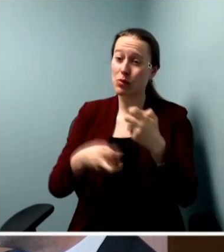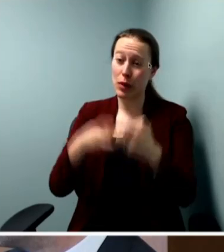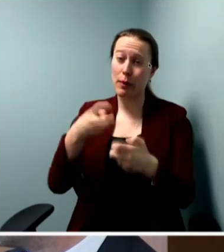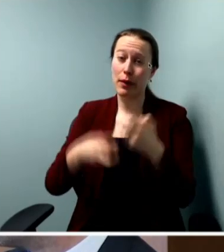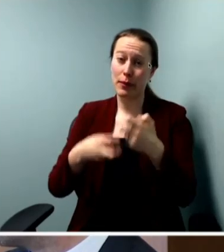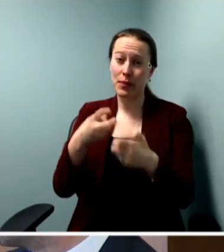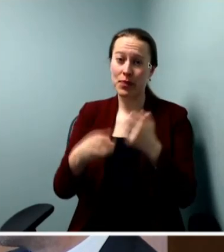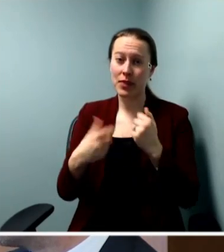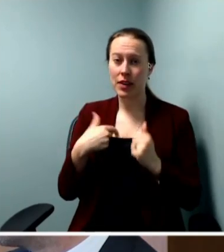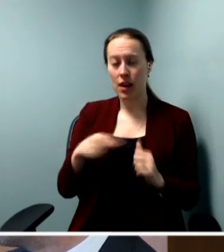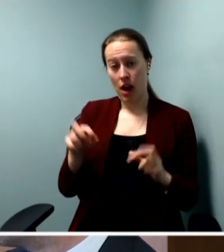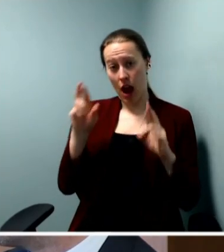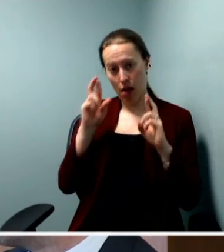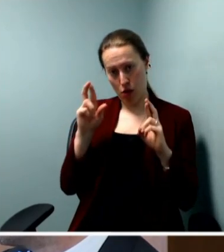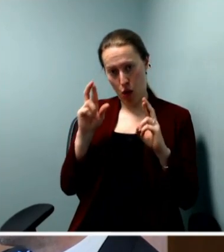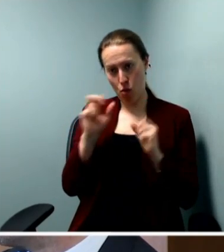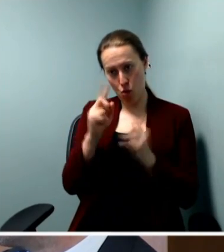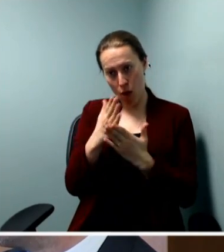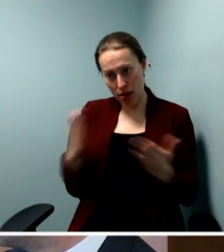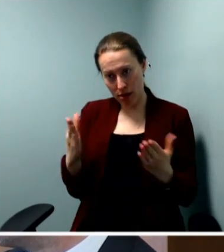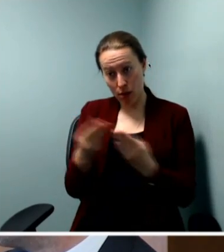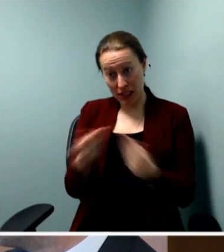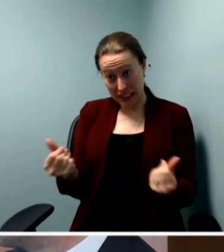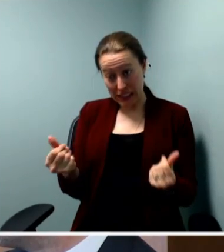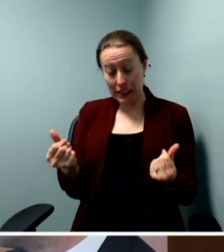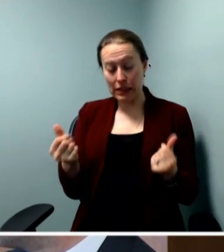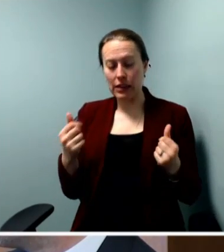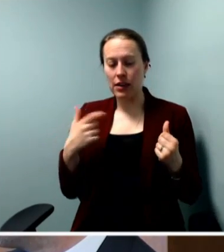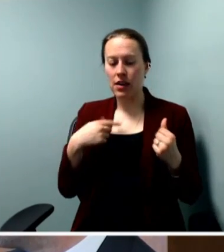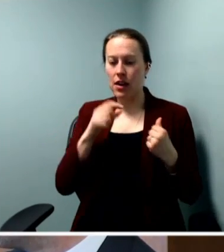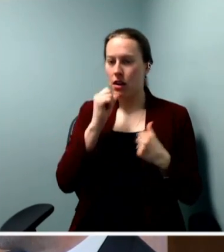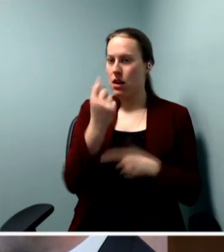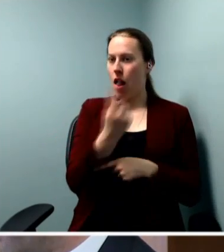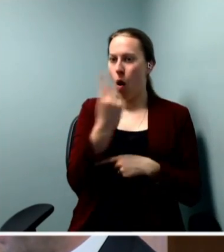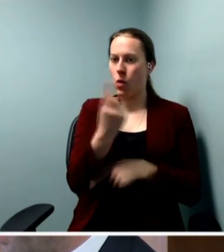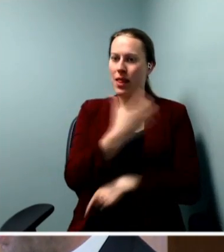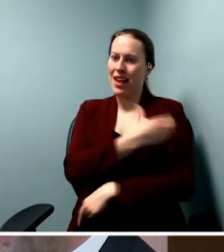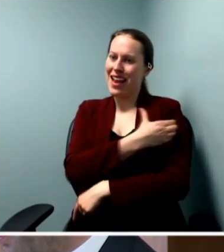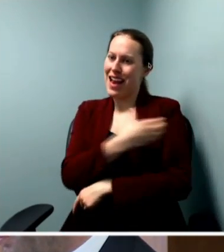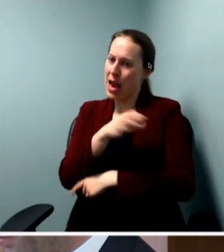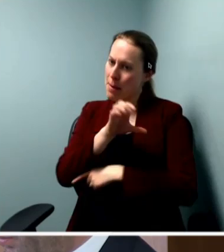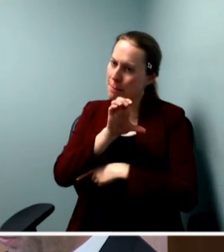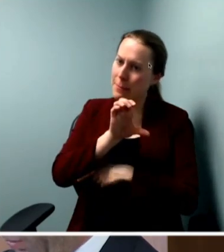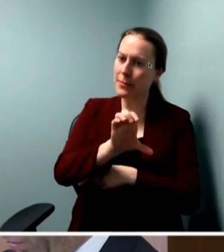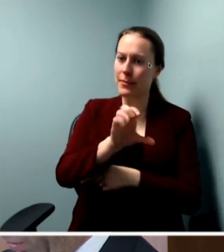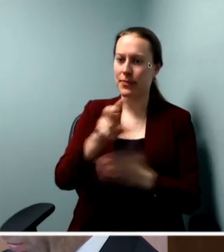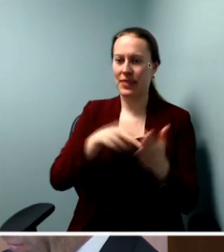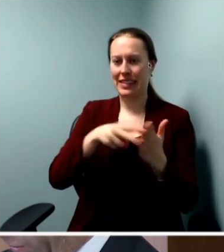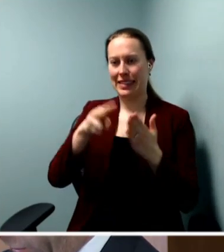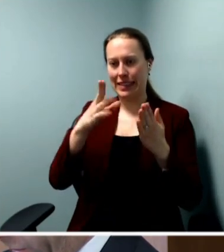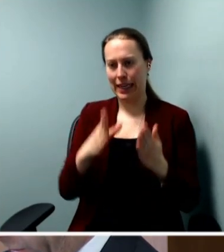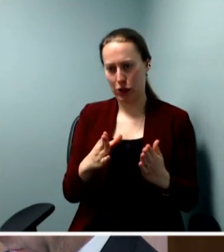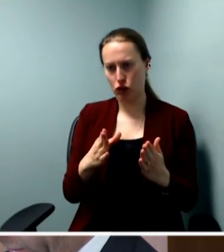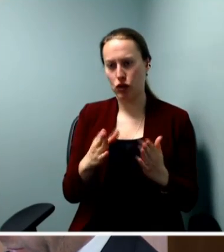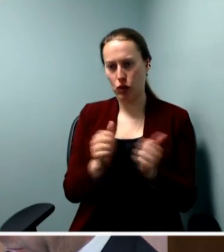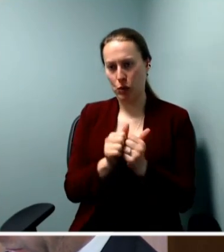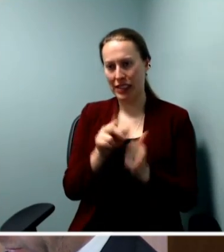is not just empowering dancers with disabilities, but that we really find ways for our public institutions